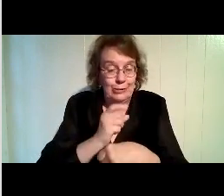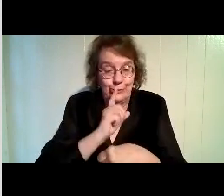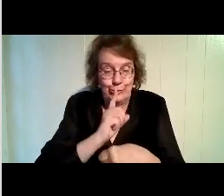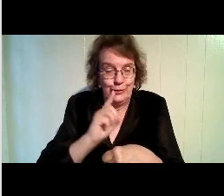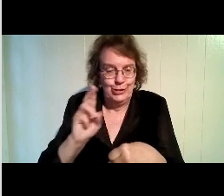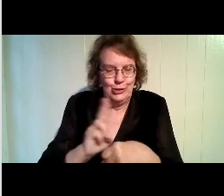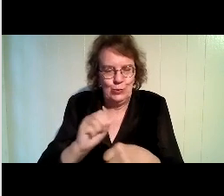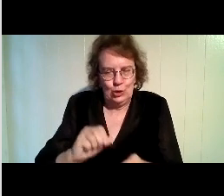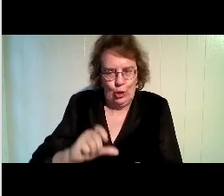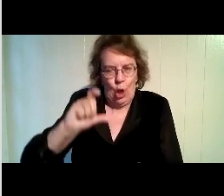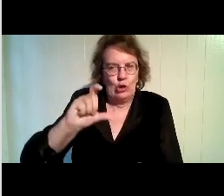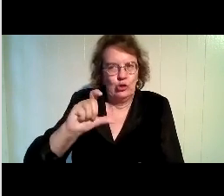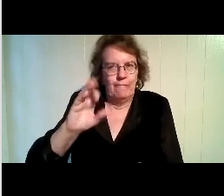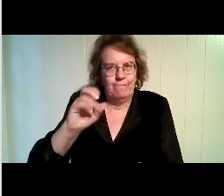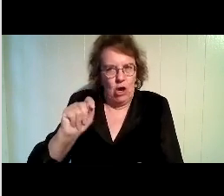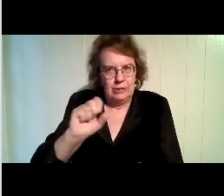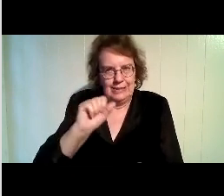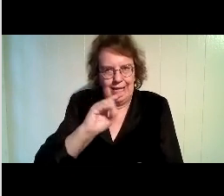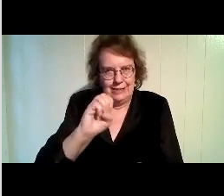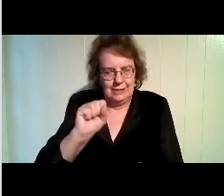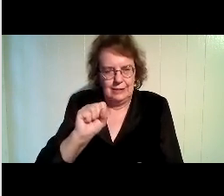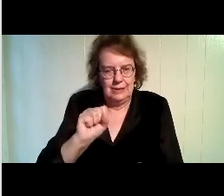you're using larger font sizes, 'cause these are meant